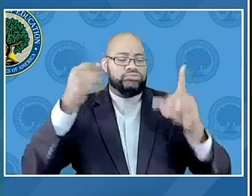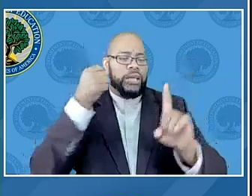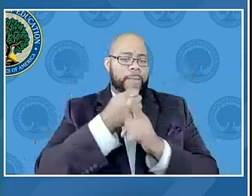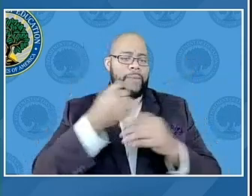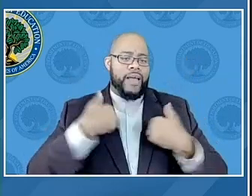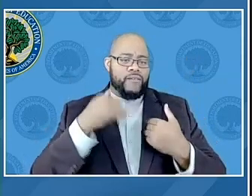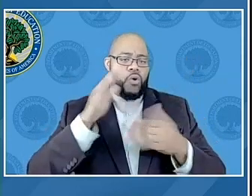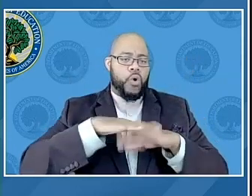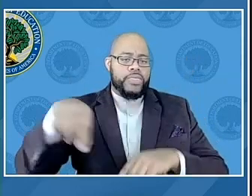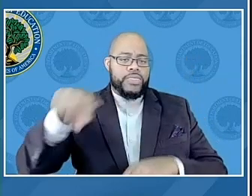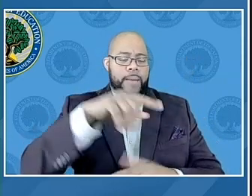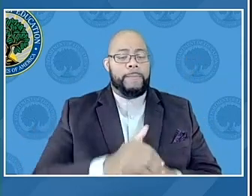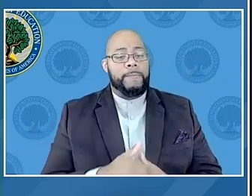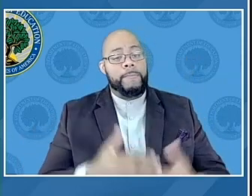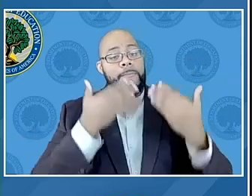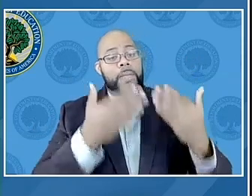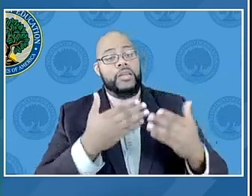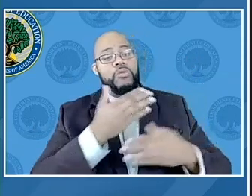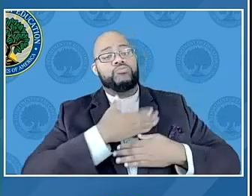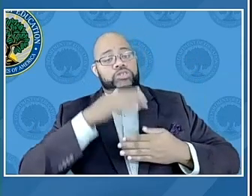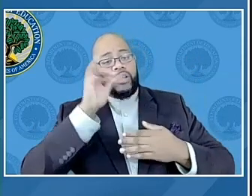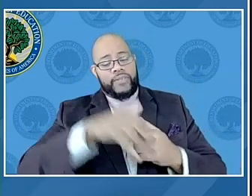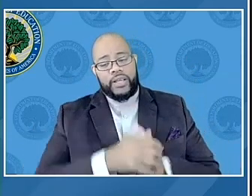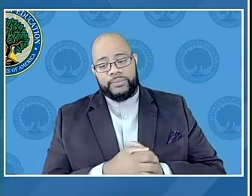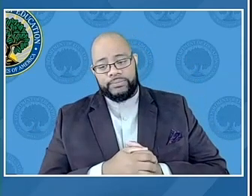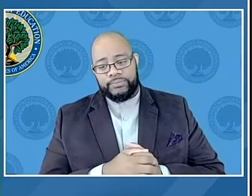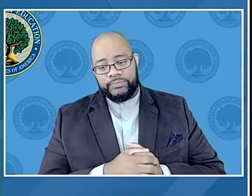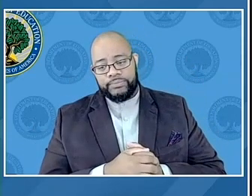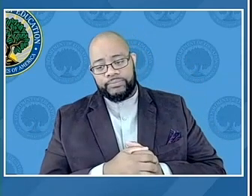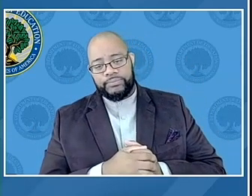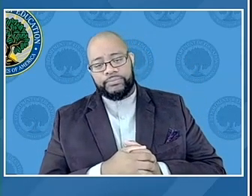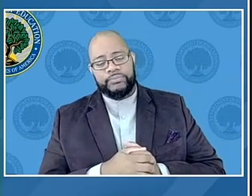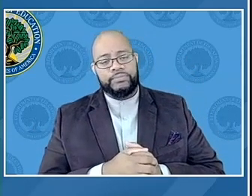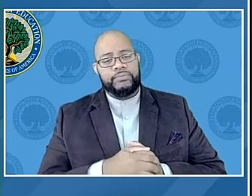Thank you. Appreciate that. Yael, your next.